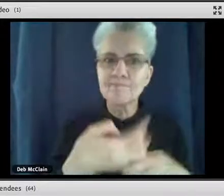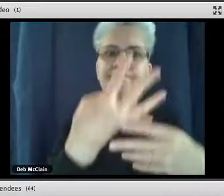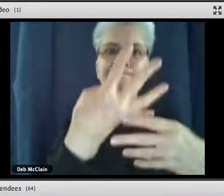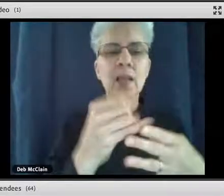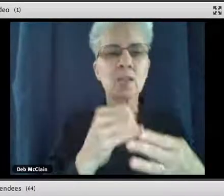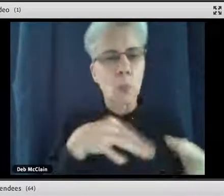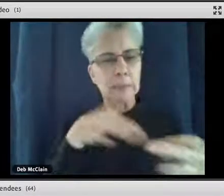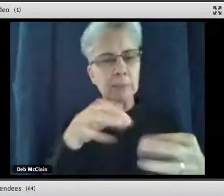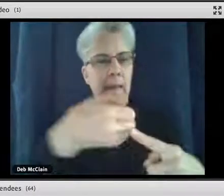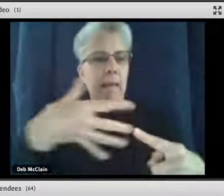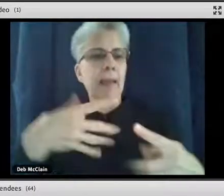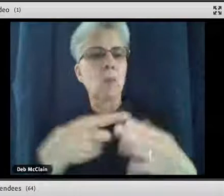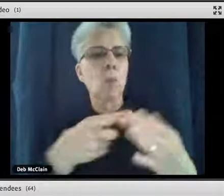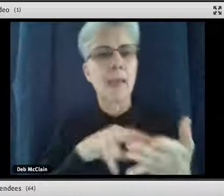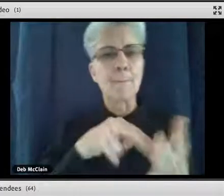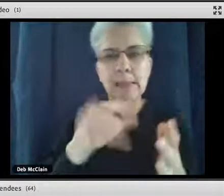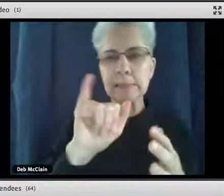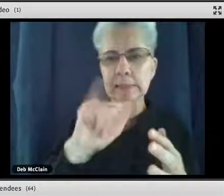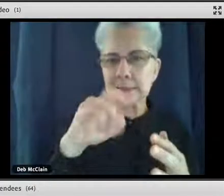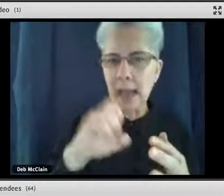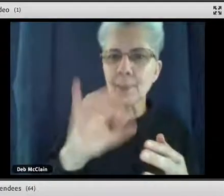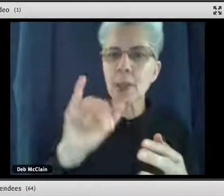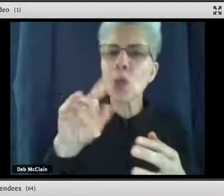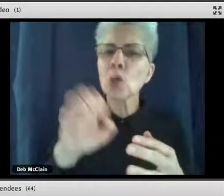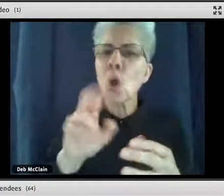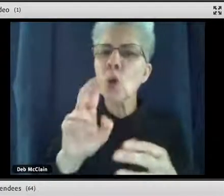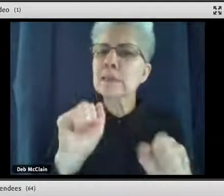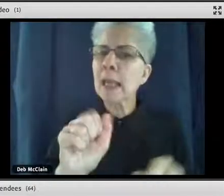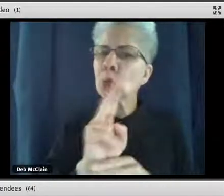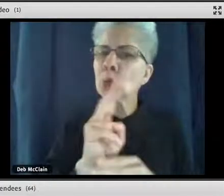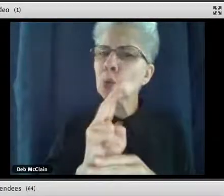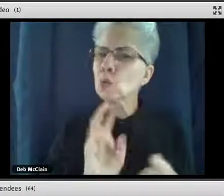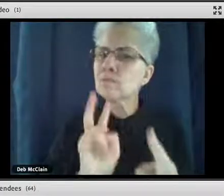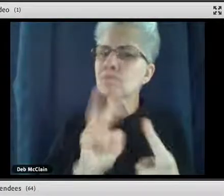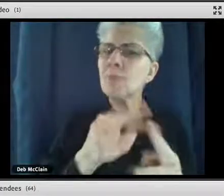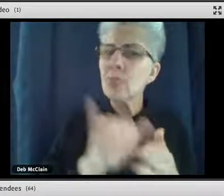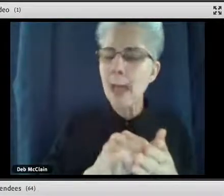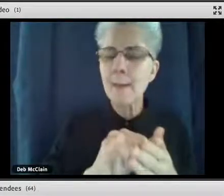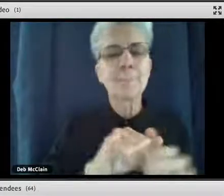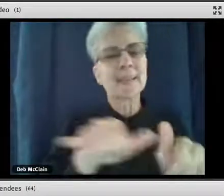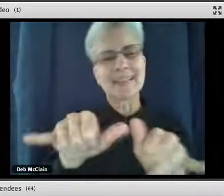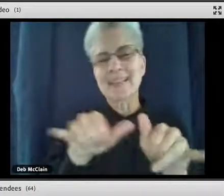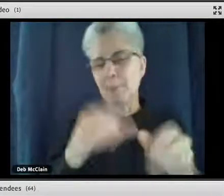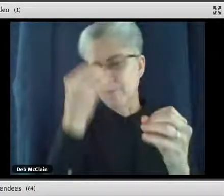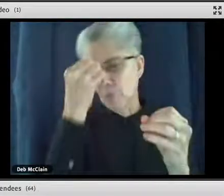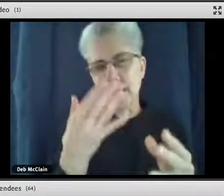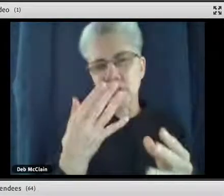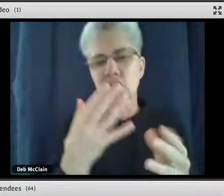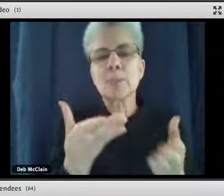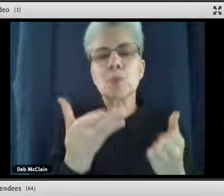So it'll say kind of what that means and what code you can use for it. So it's all the same information.